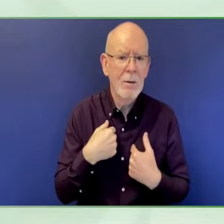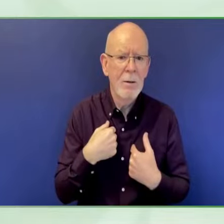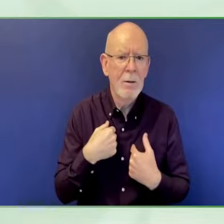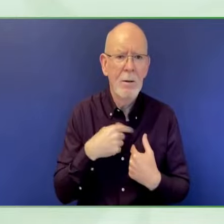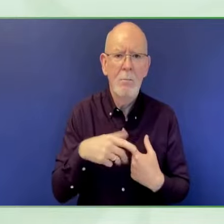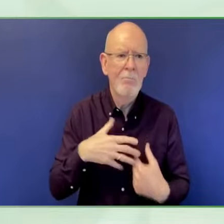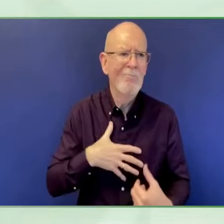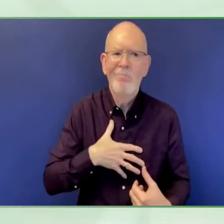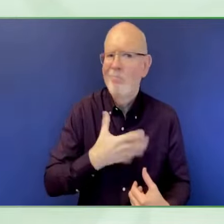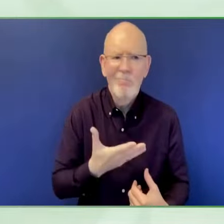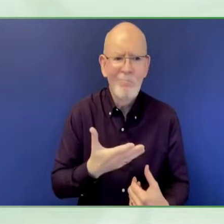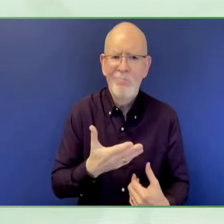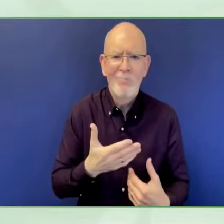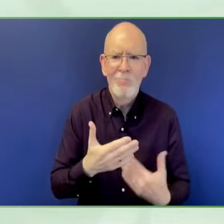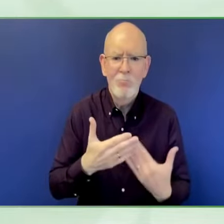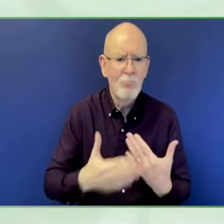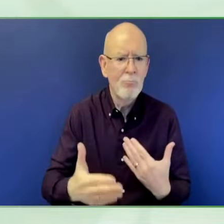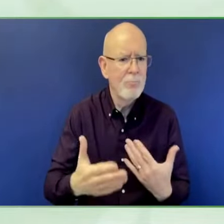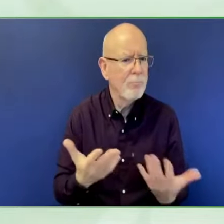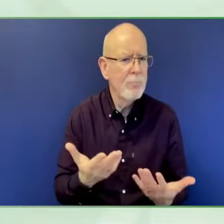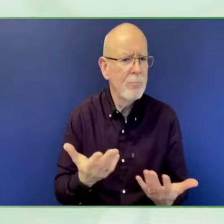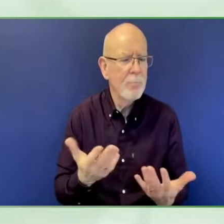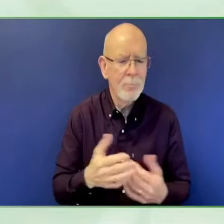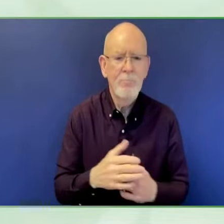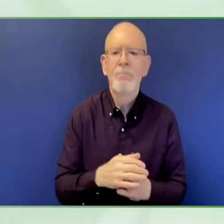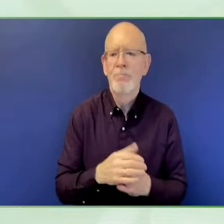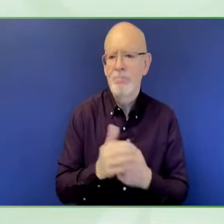When we talk about deinstitutionalisation of course we